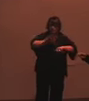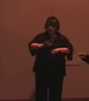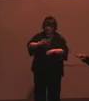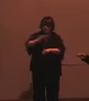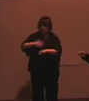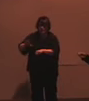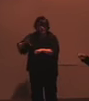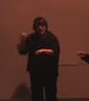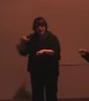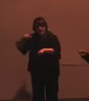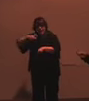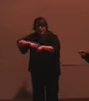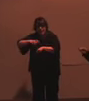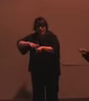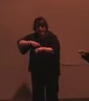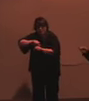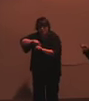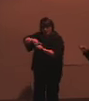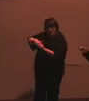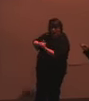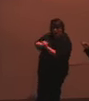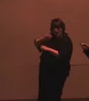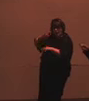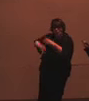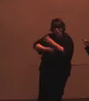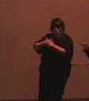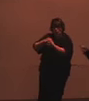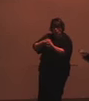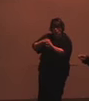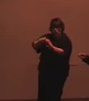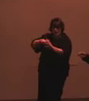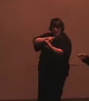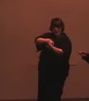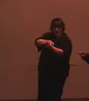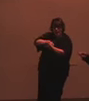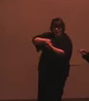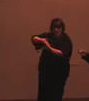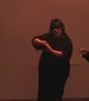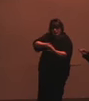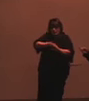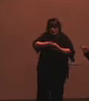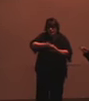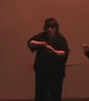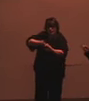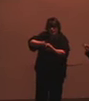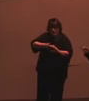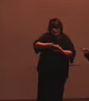So this definition of the time is existing before every note.